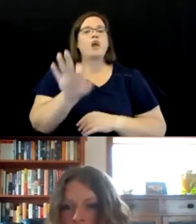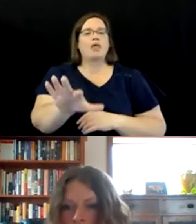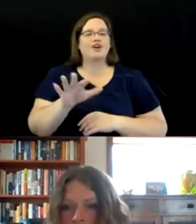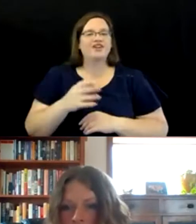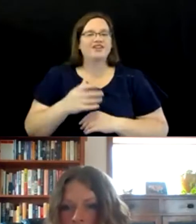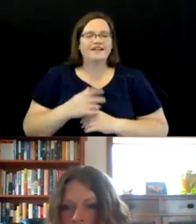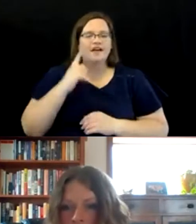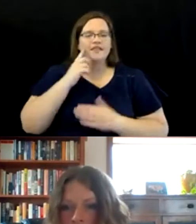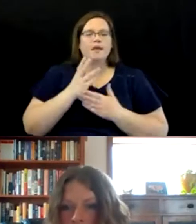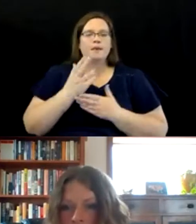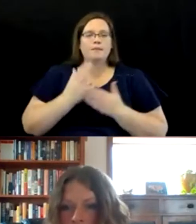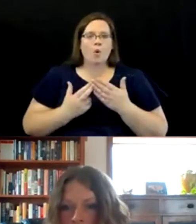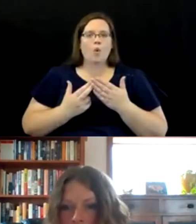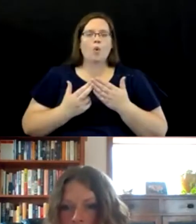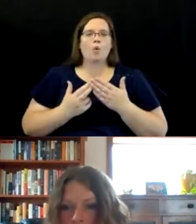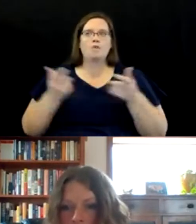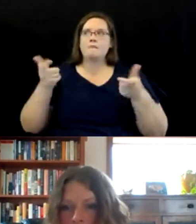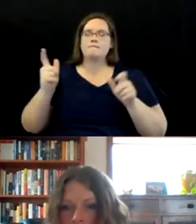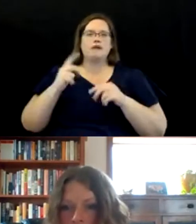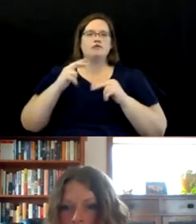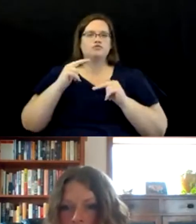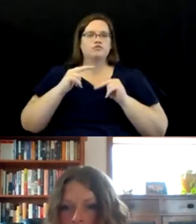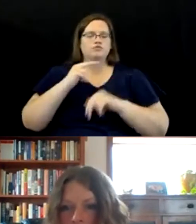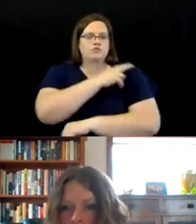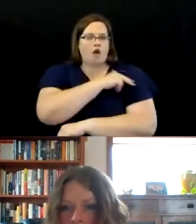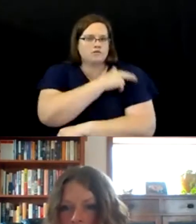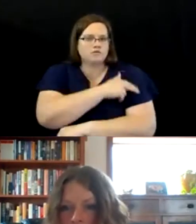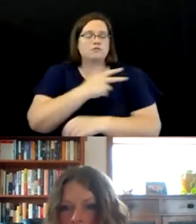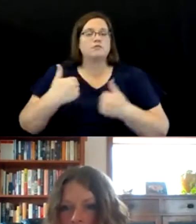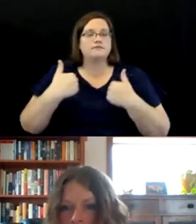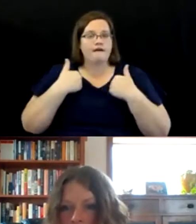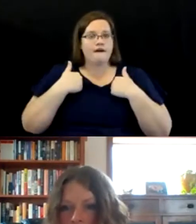both our major hospitals do have facilities and capacity in their